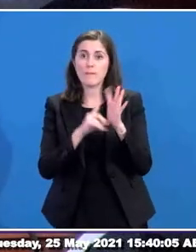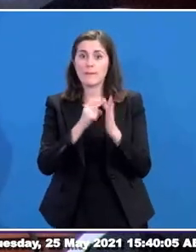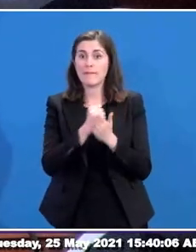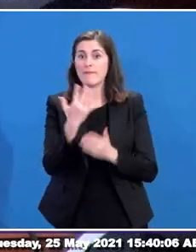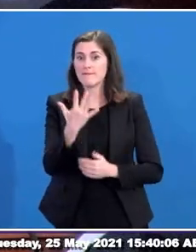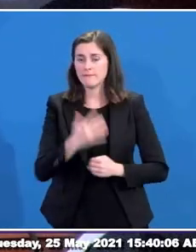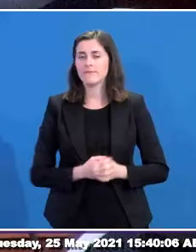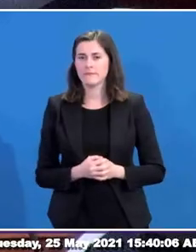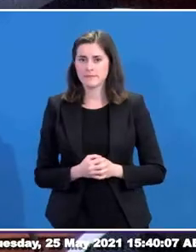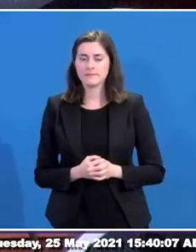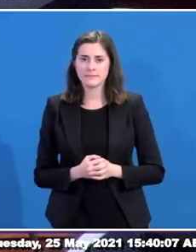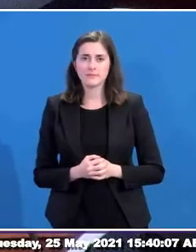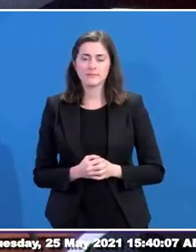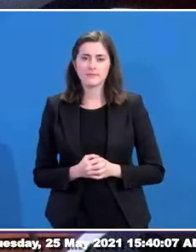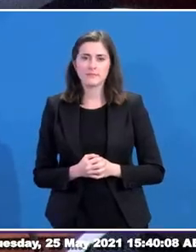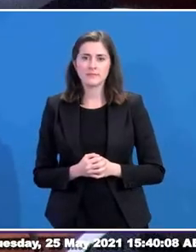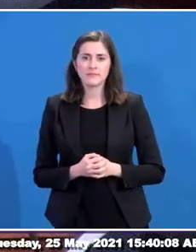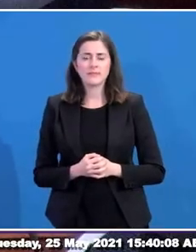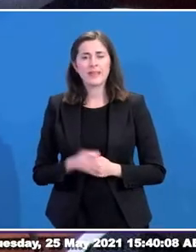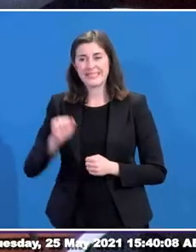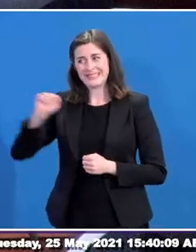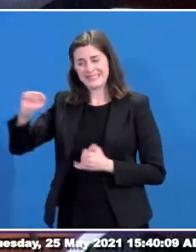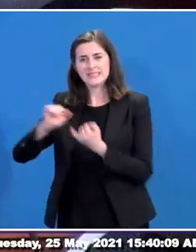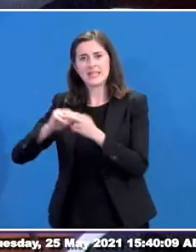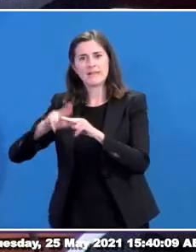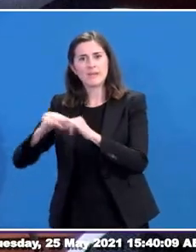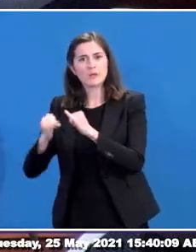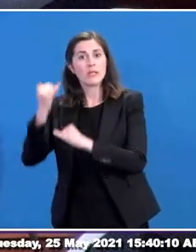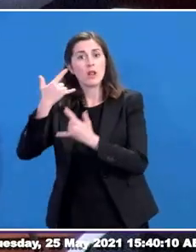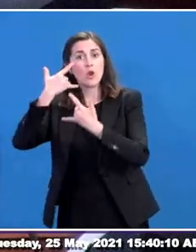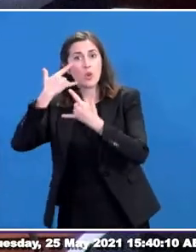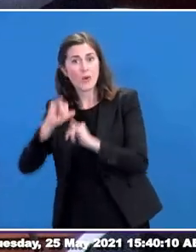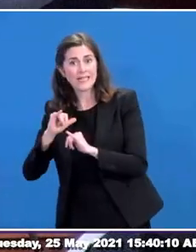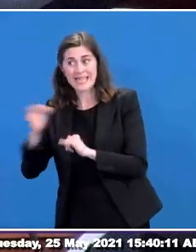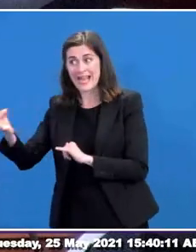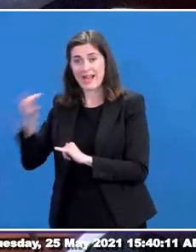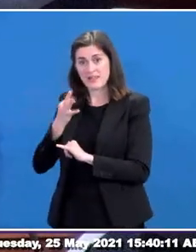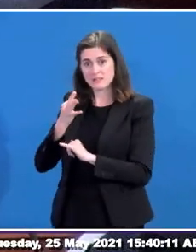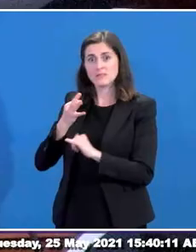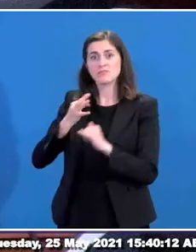And the solicitors again briefed you to prepare this report and you were asked